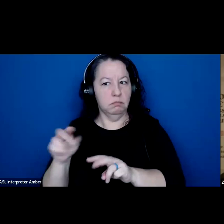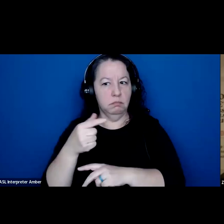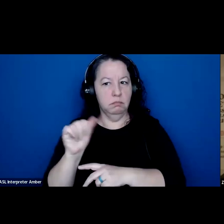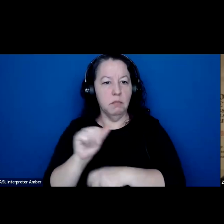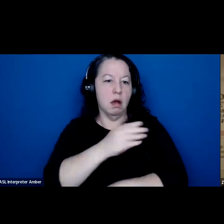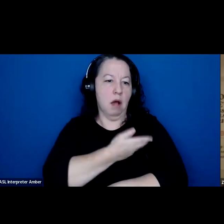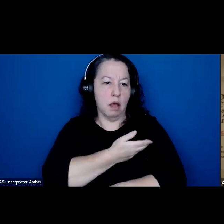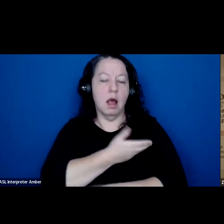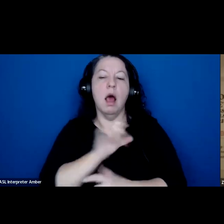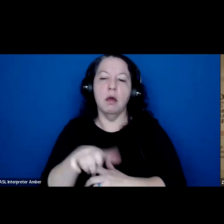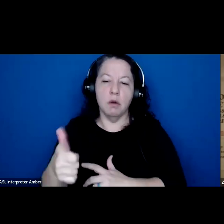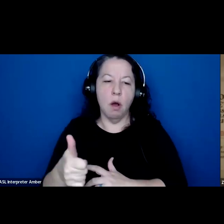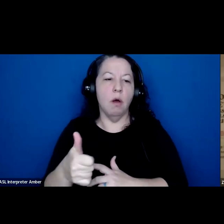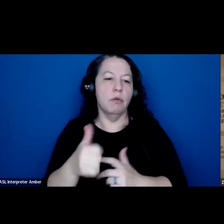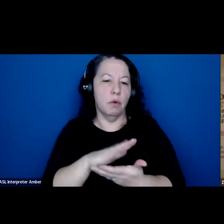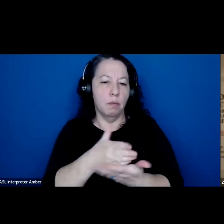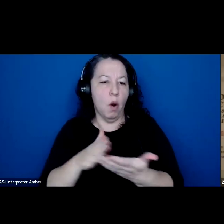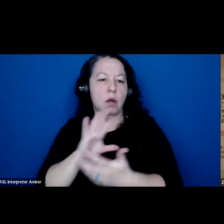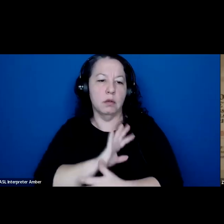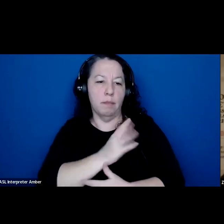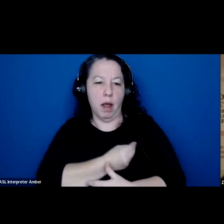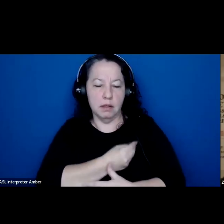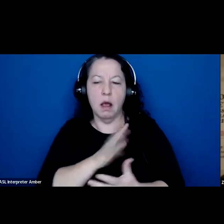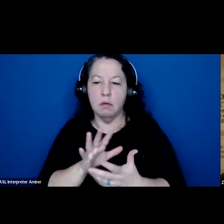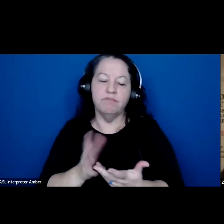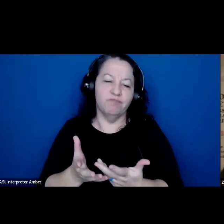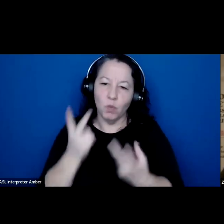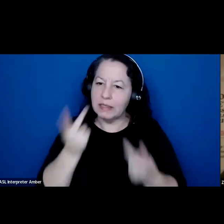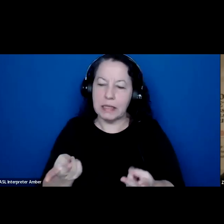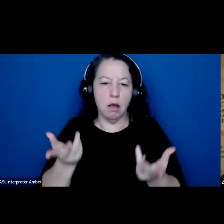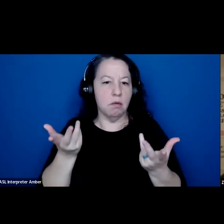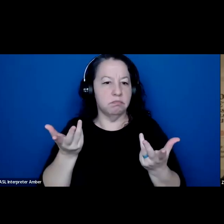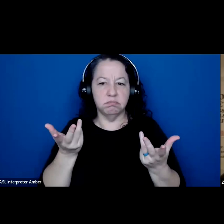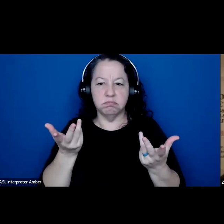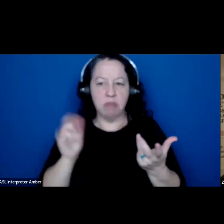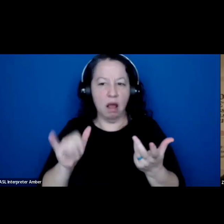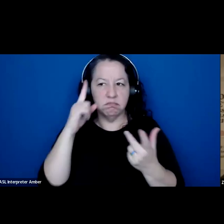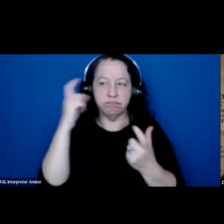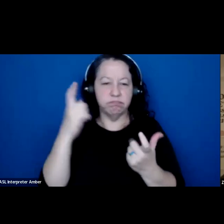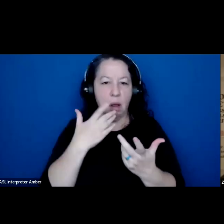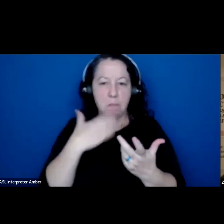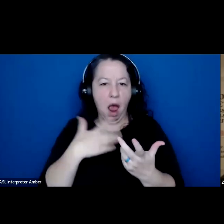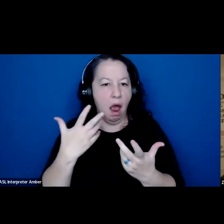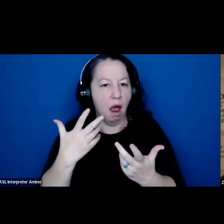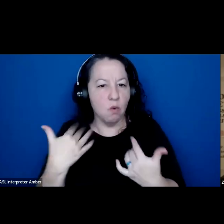We have seen the nightmarish brutality of Israel's medieval siege on Gaza involving, you know,